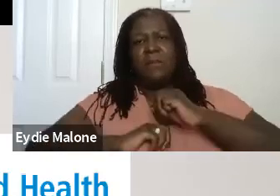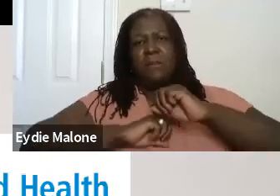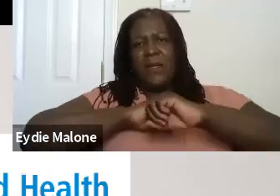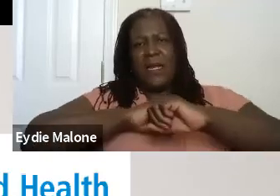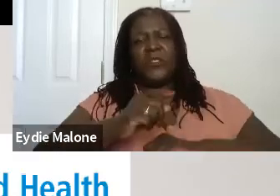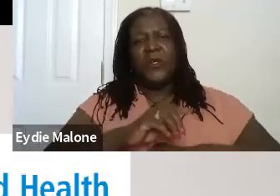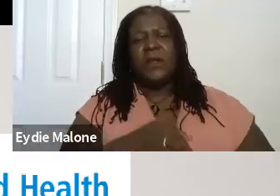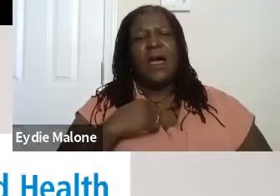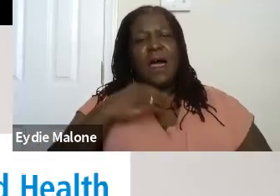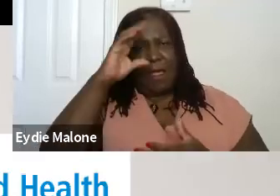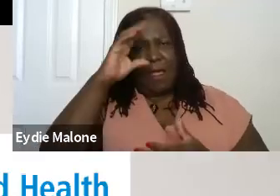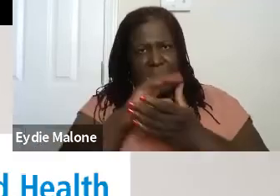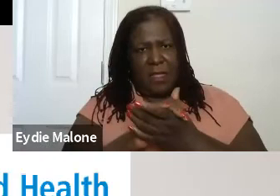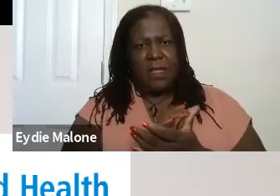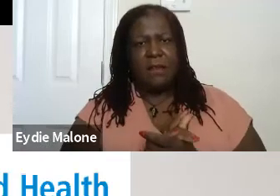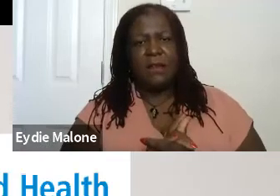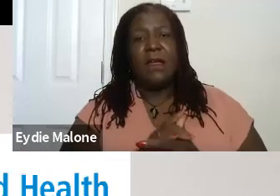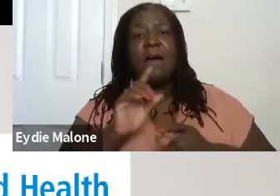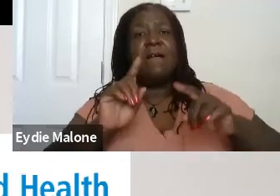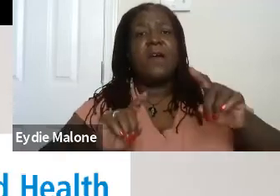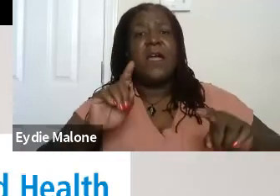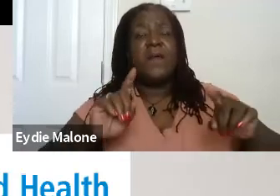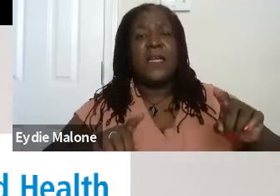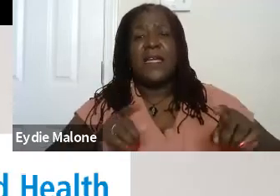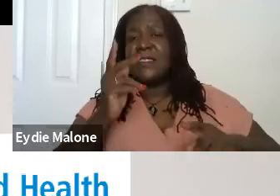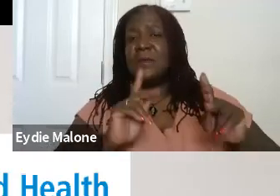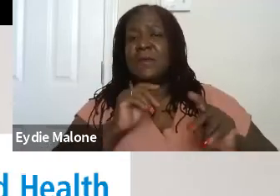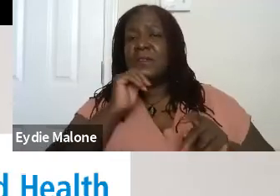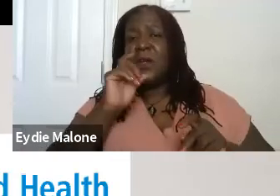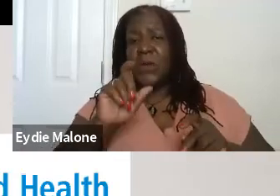there are very few people who should not get it, the exception solely being people who